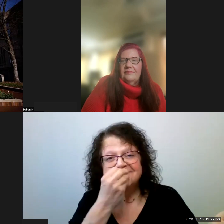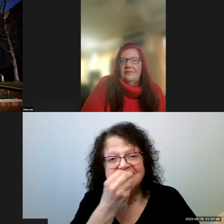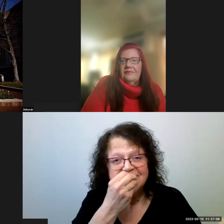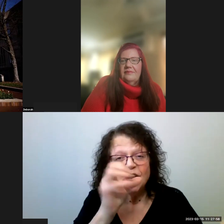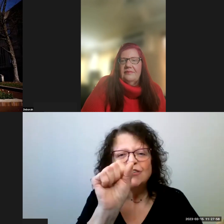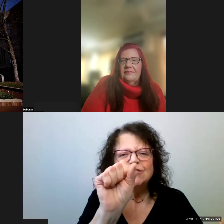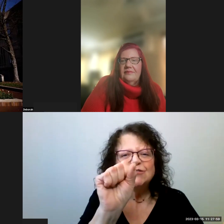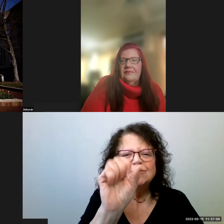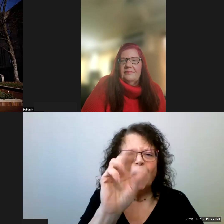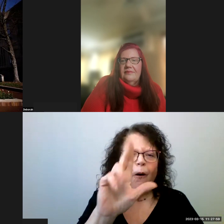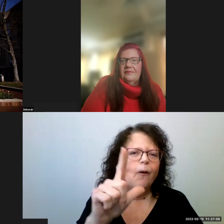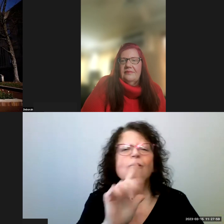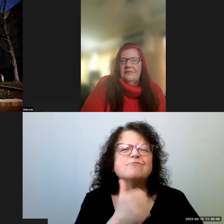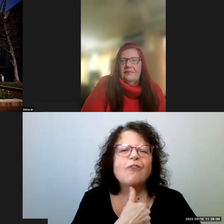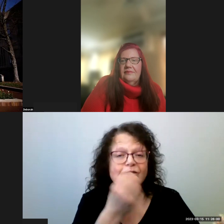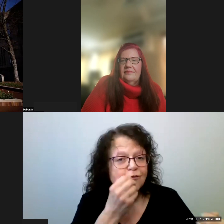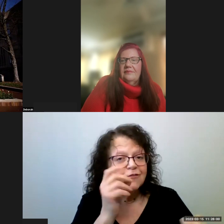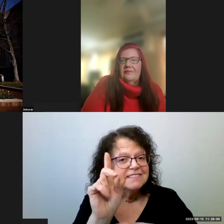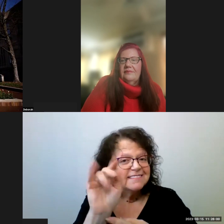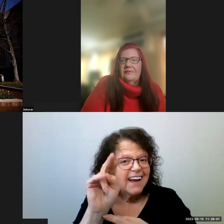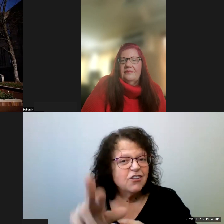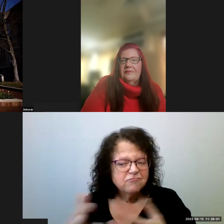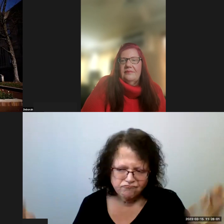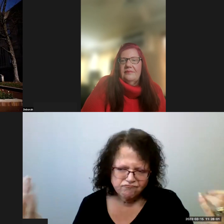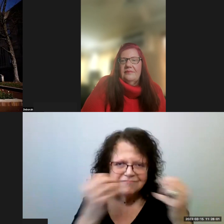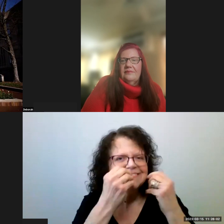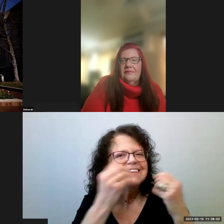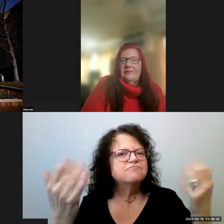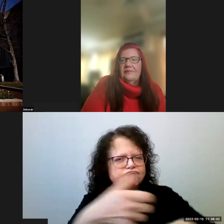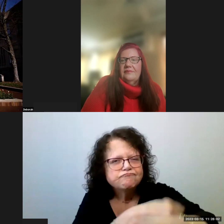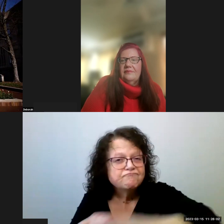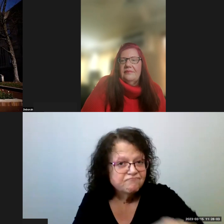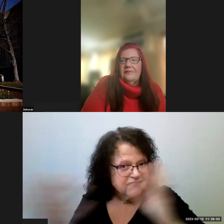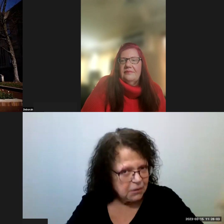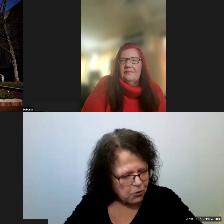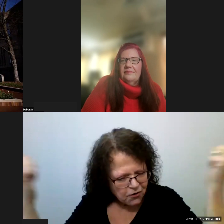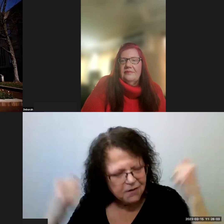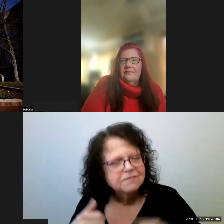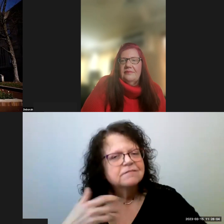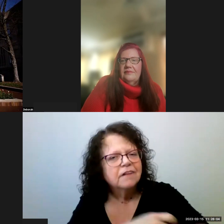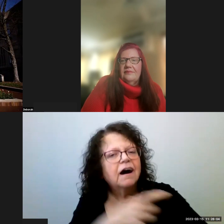up your sleeves. Try to keep the people boosted, have their booster and all their shots in